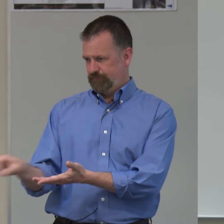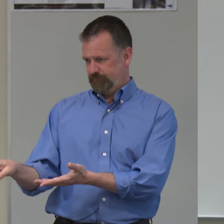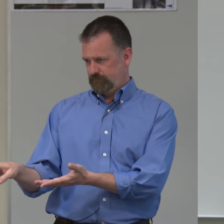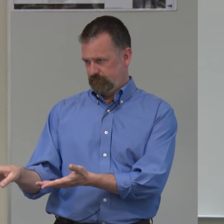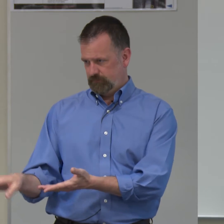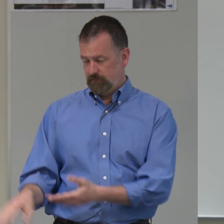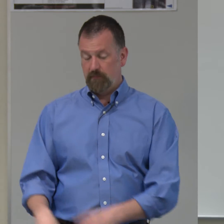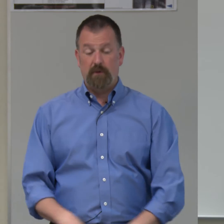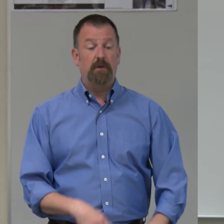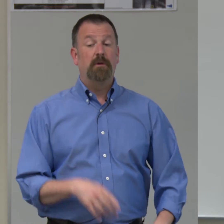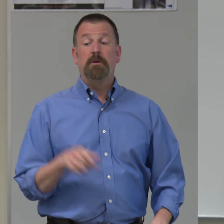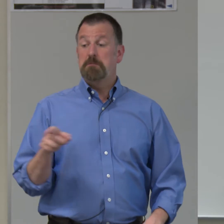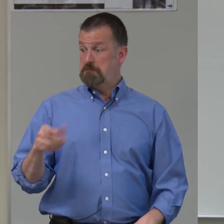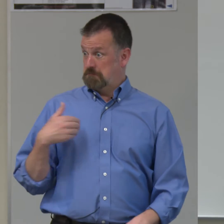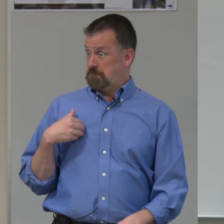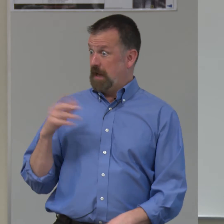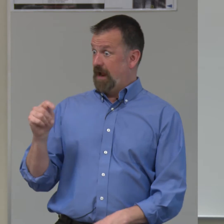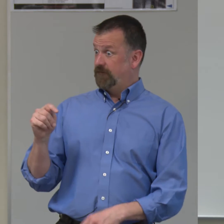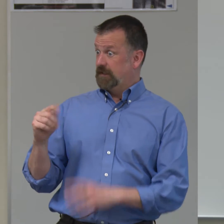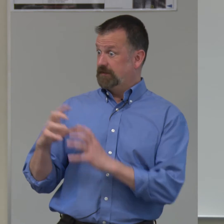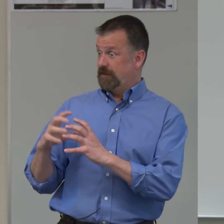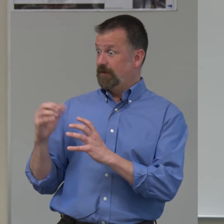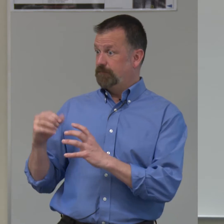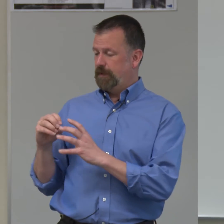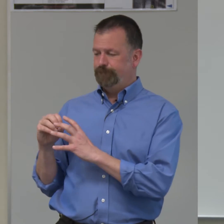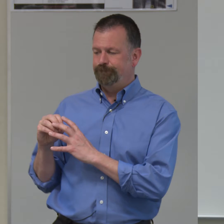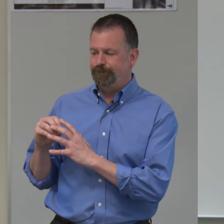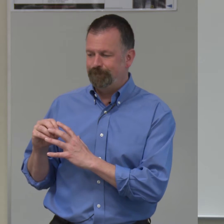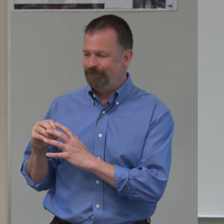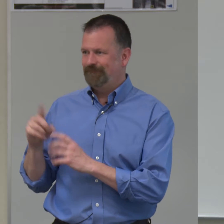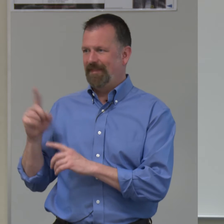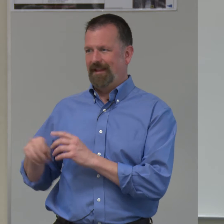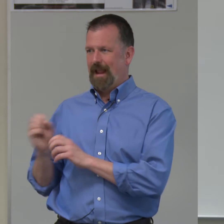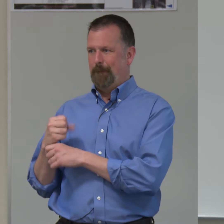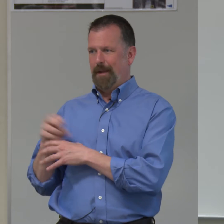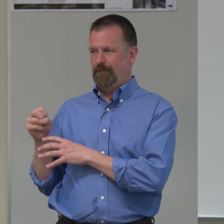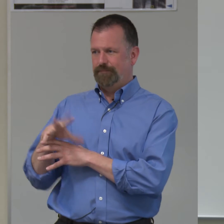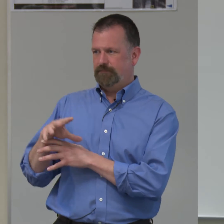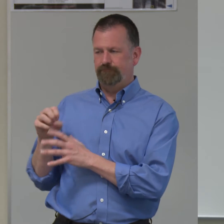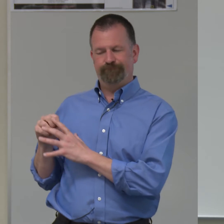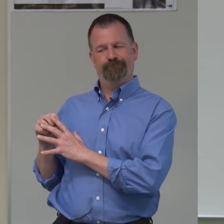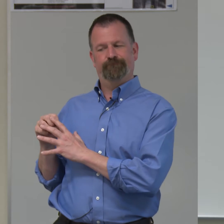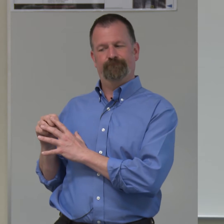so these have T cells, but they cannot make this particular cytokine,